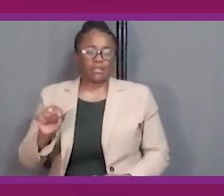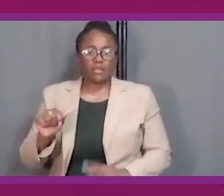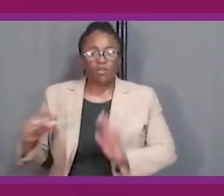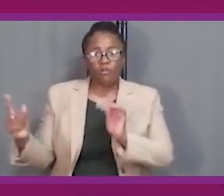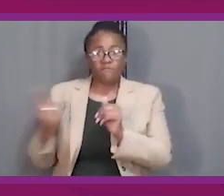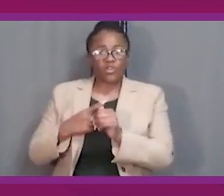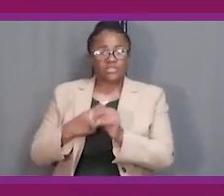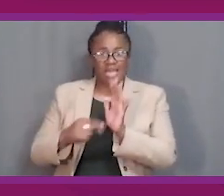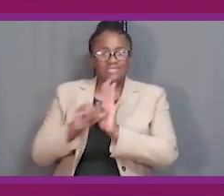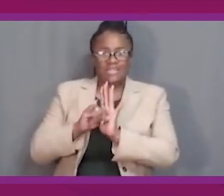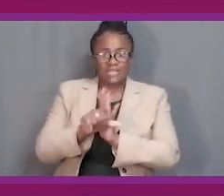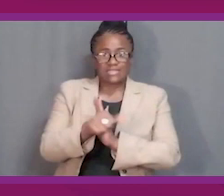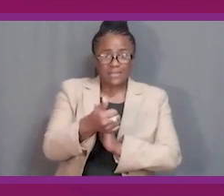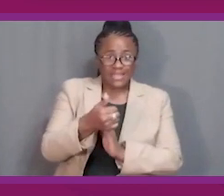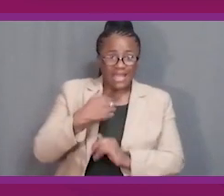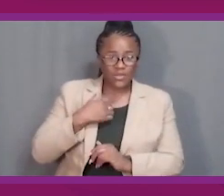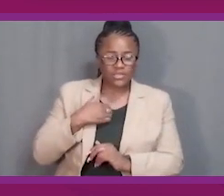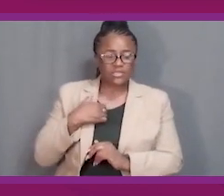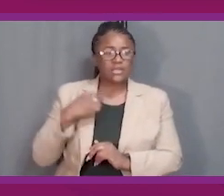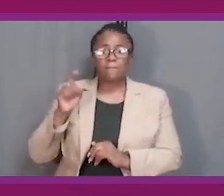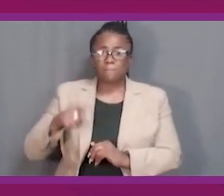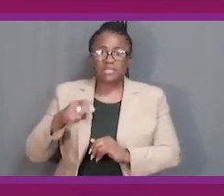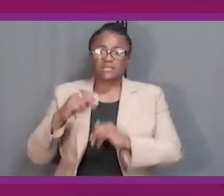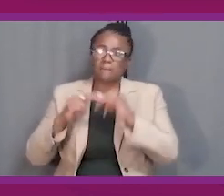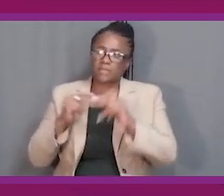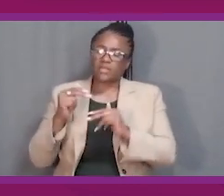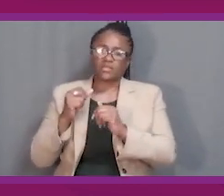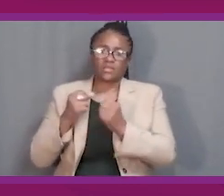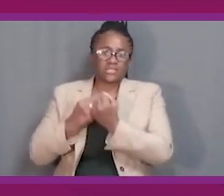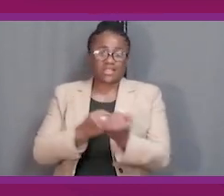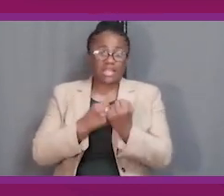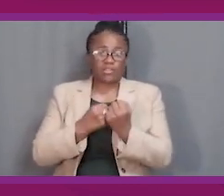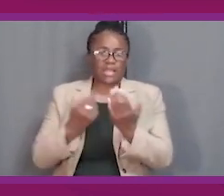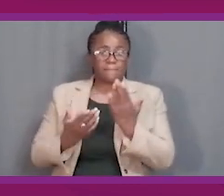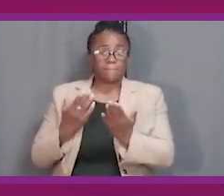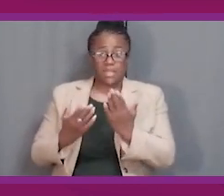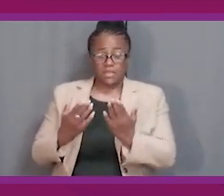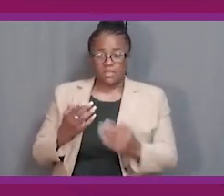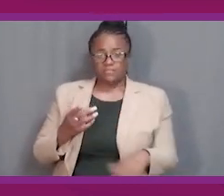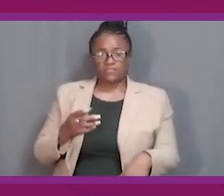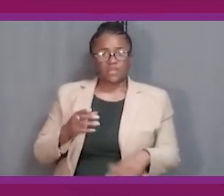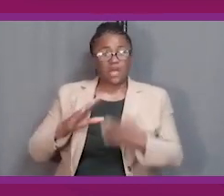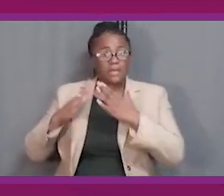be a community that has a ton of disabled people, but they're really identifying with their cultural